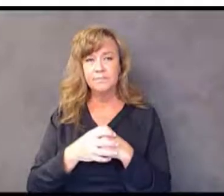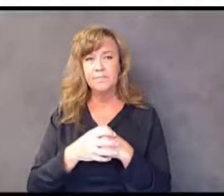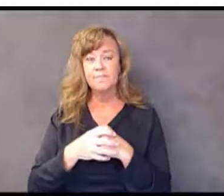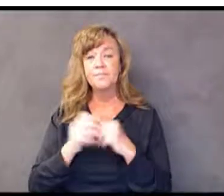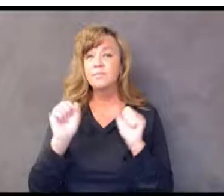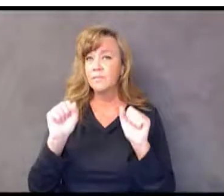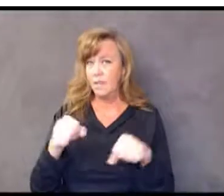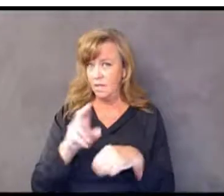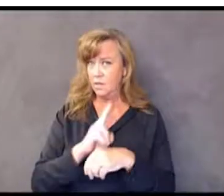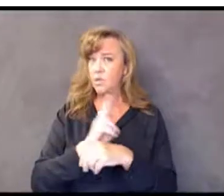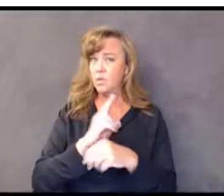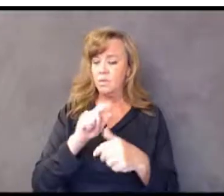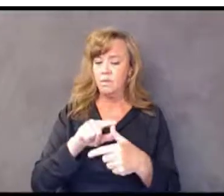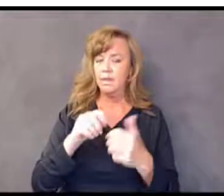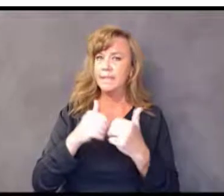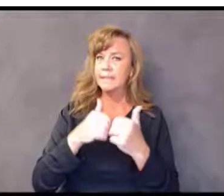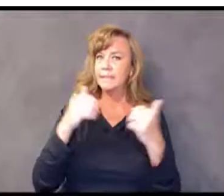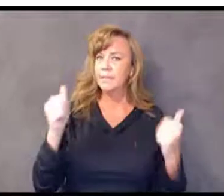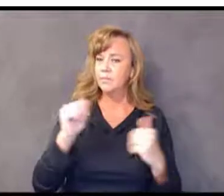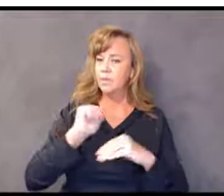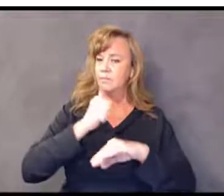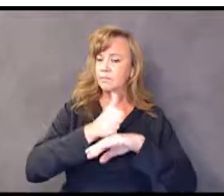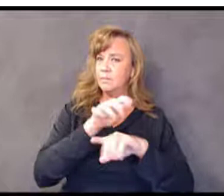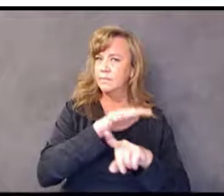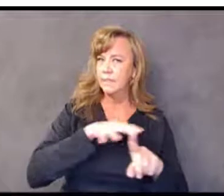test sessions, and amplification.